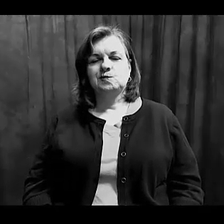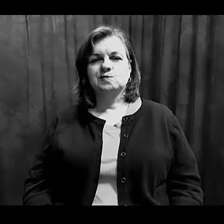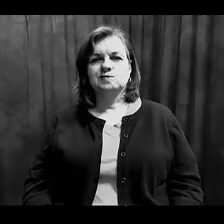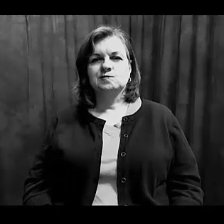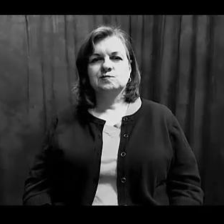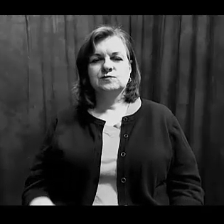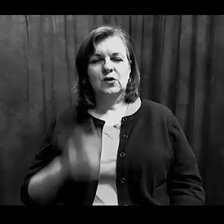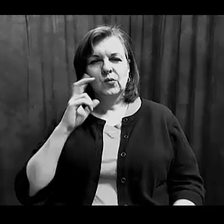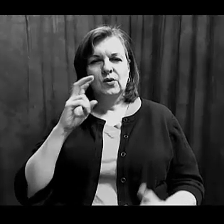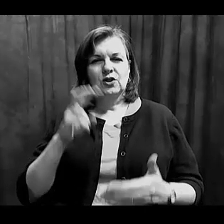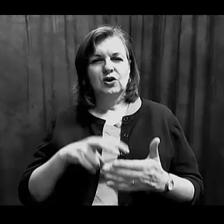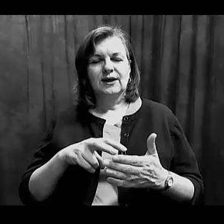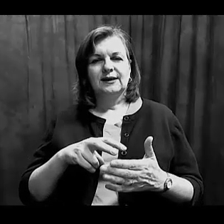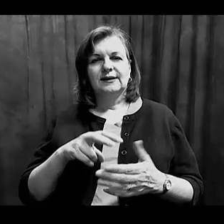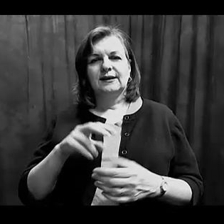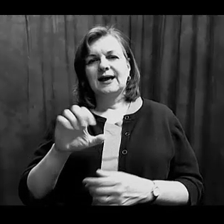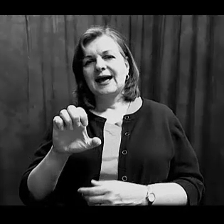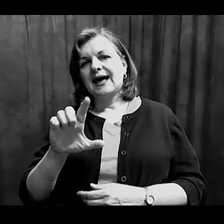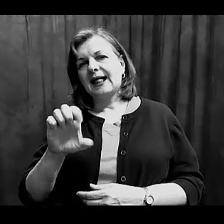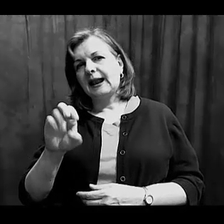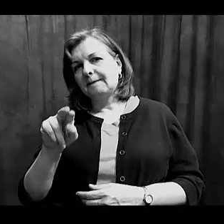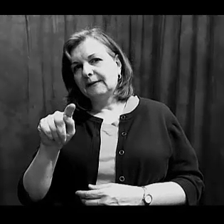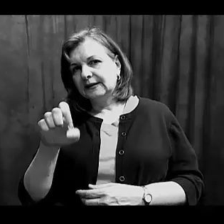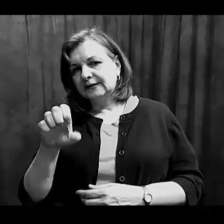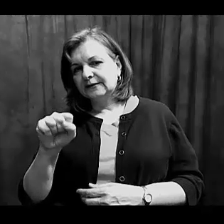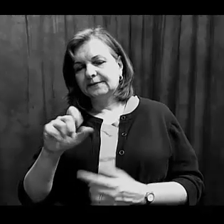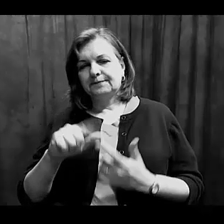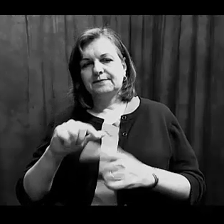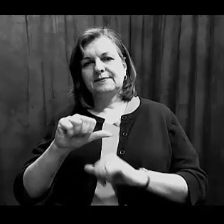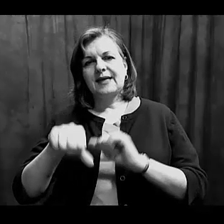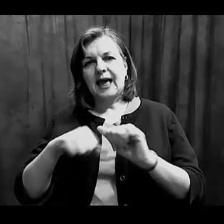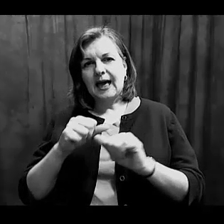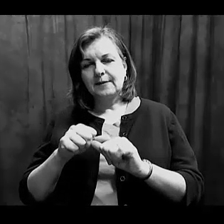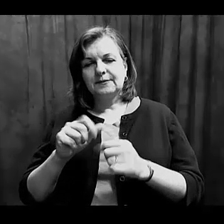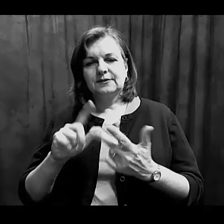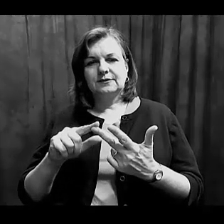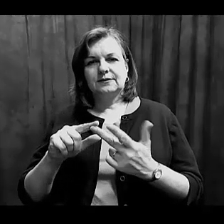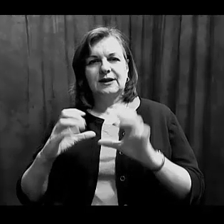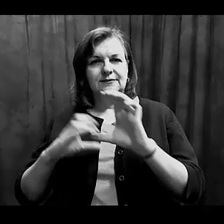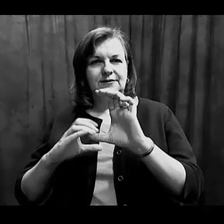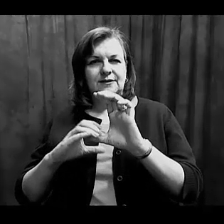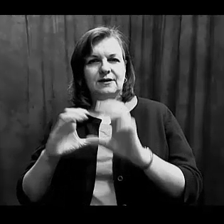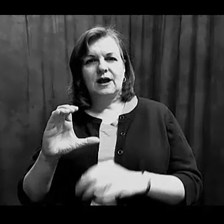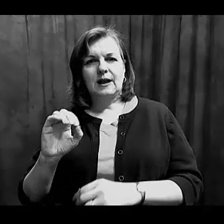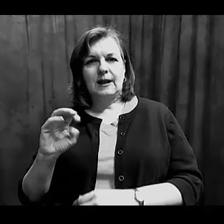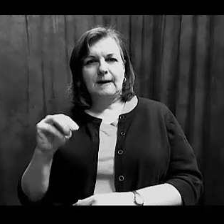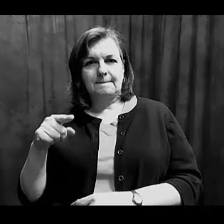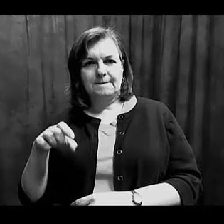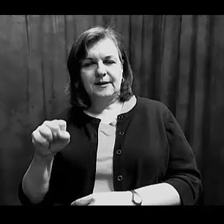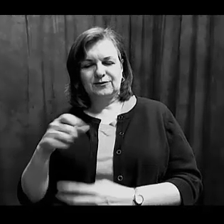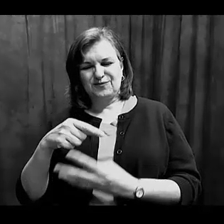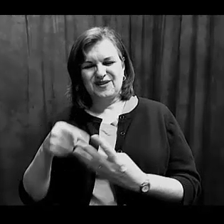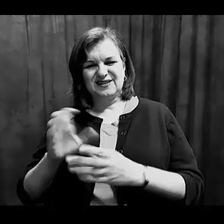when we look at elements in atoms and compounds these are very chemical terms